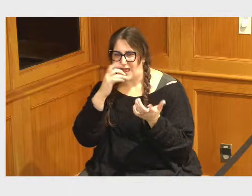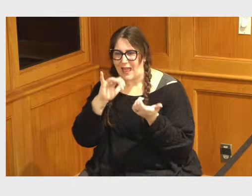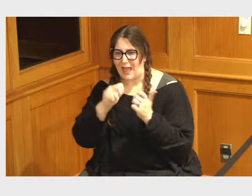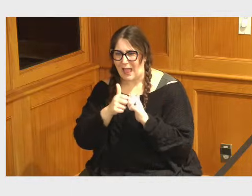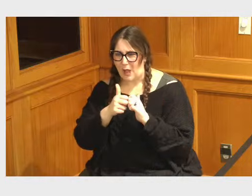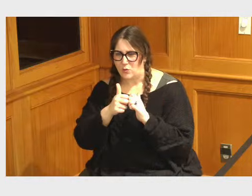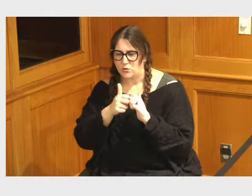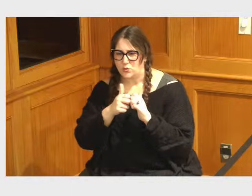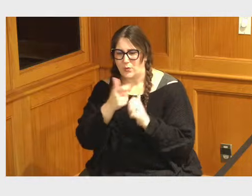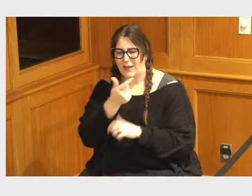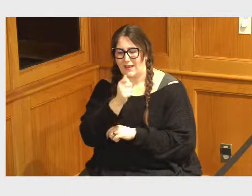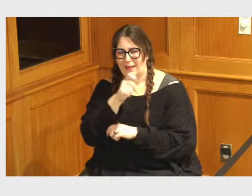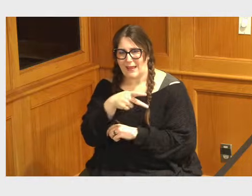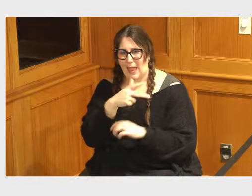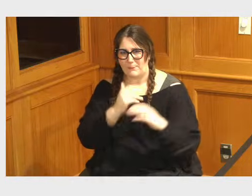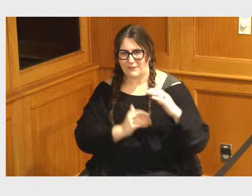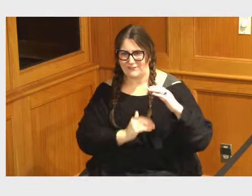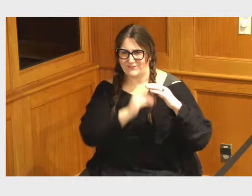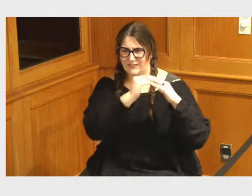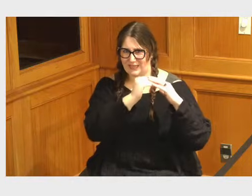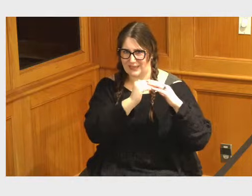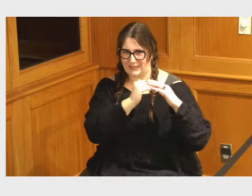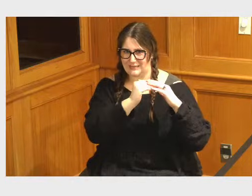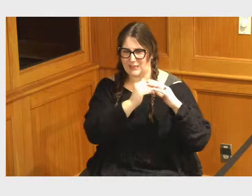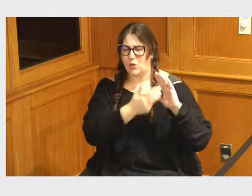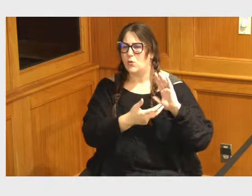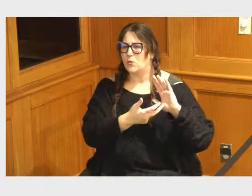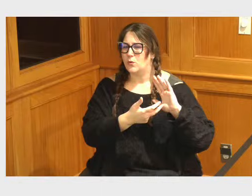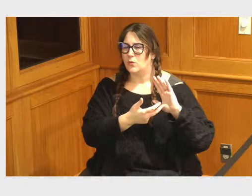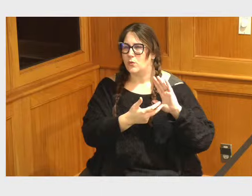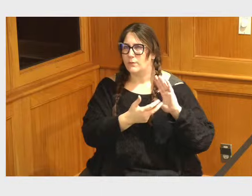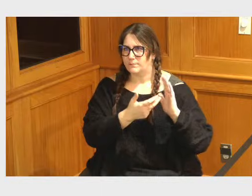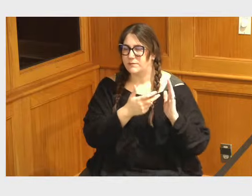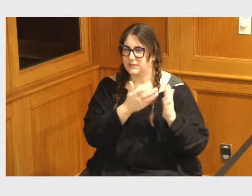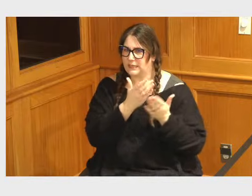filling which is a project is and and some of the things we all did together at the very beginning